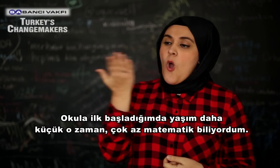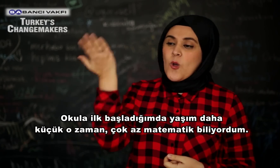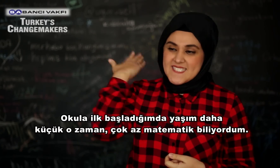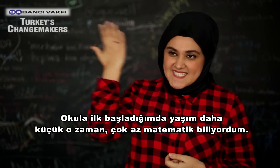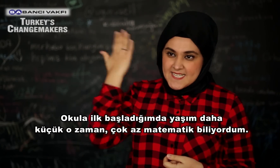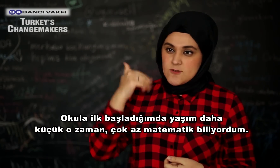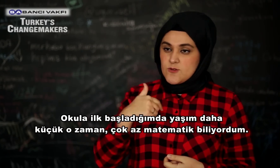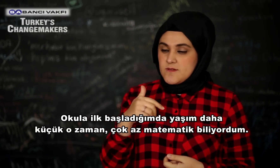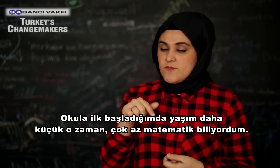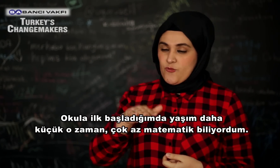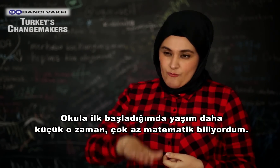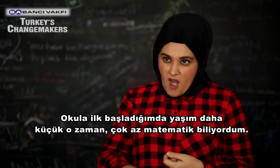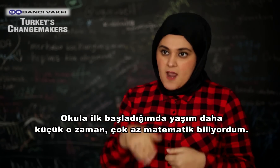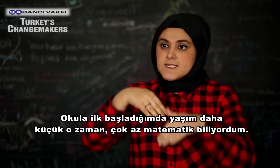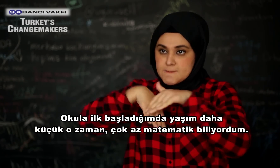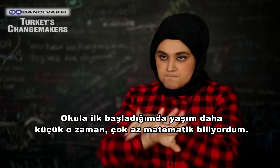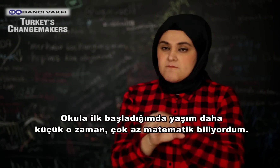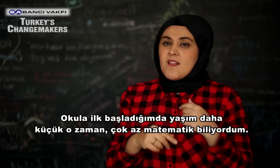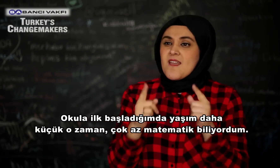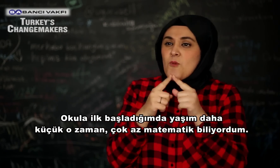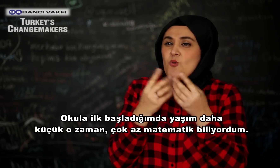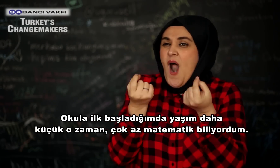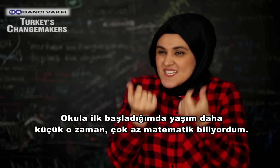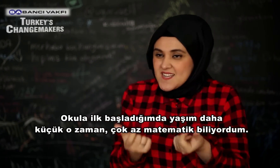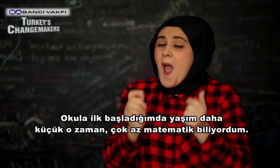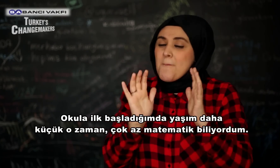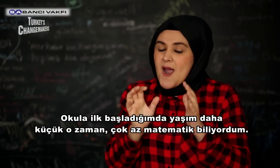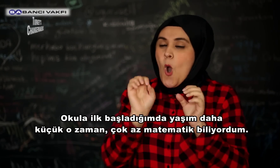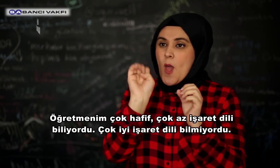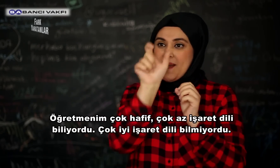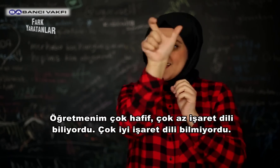When I started to school, I was very young then, I used to know very little mathematics.